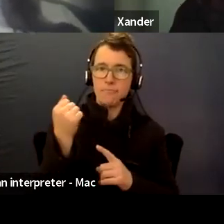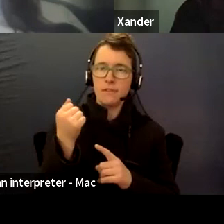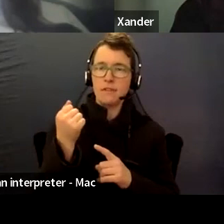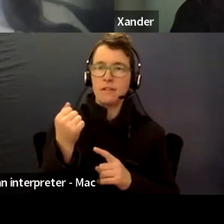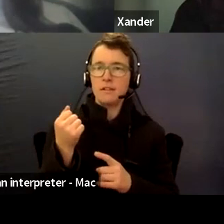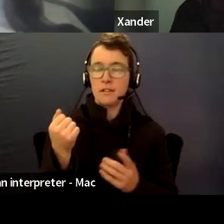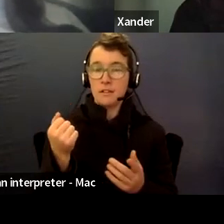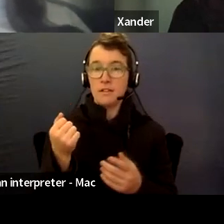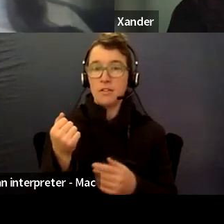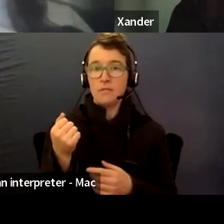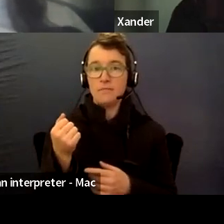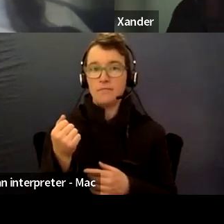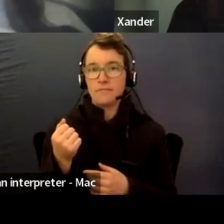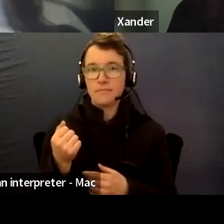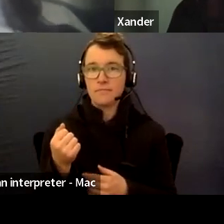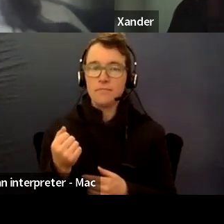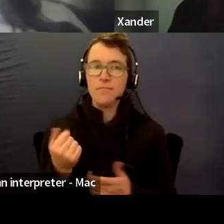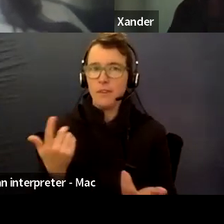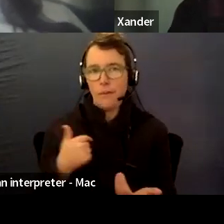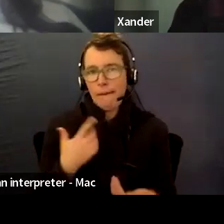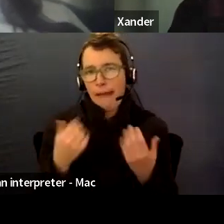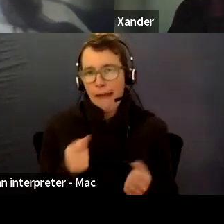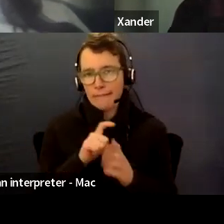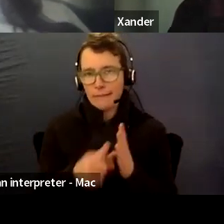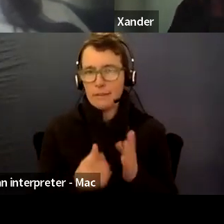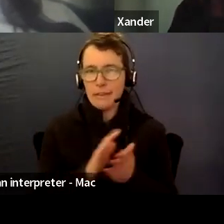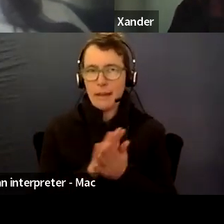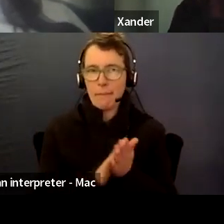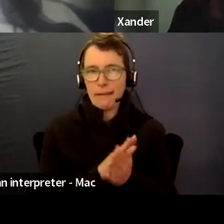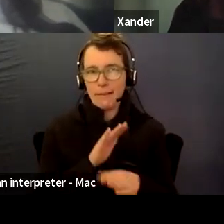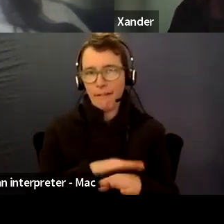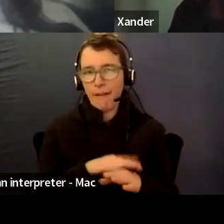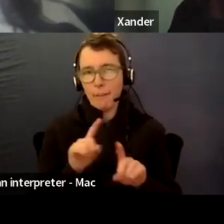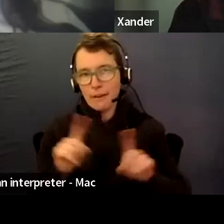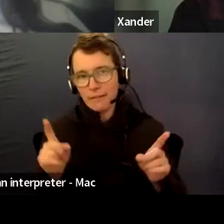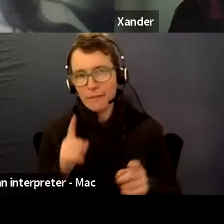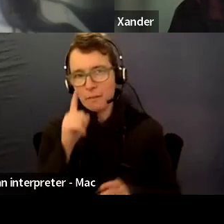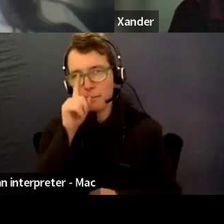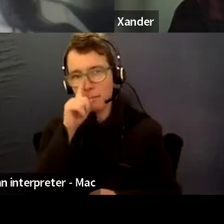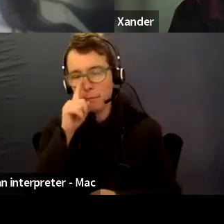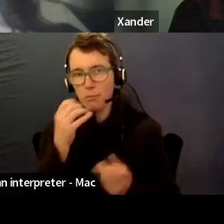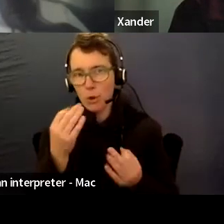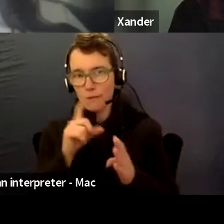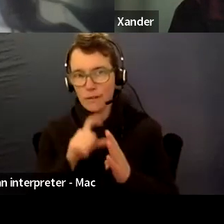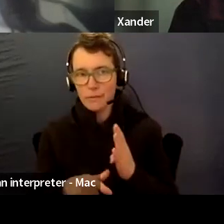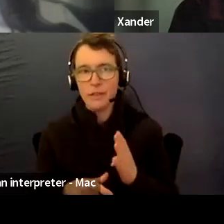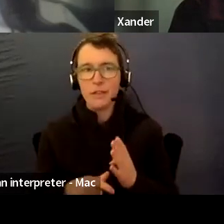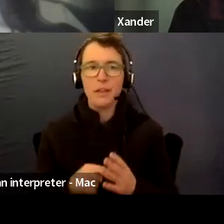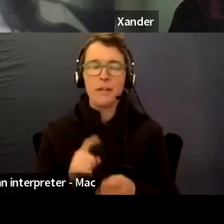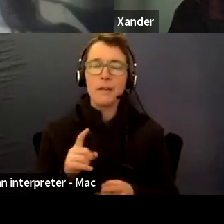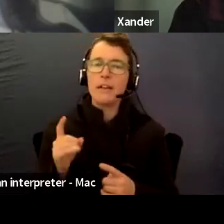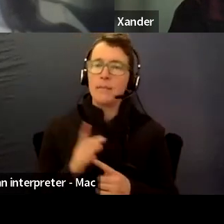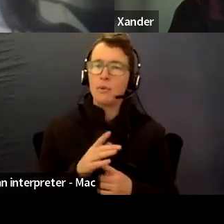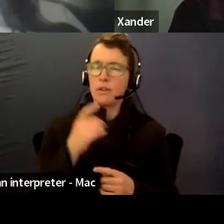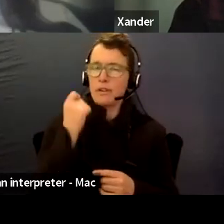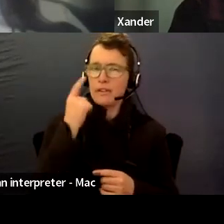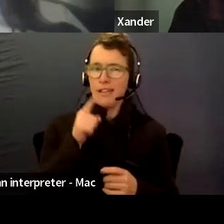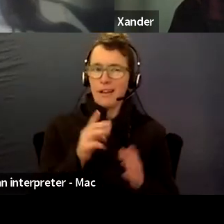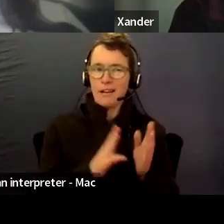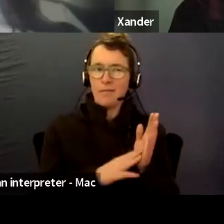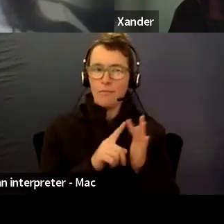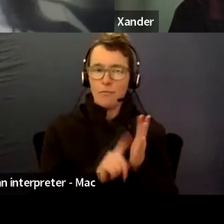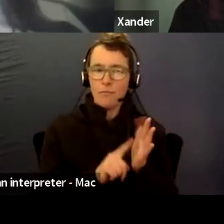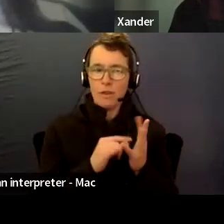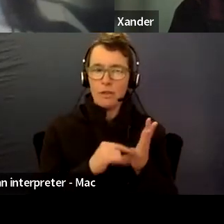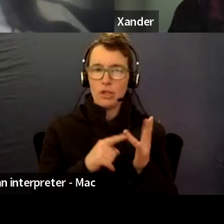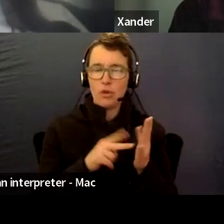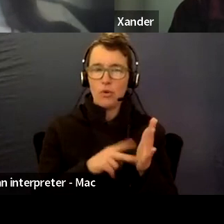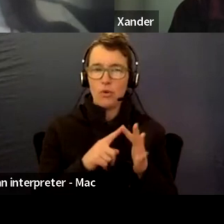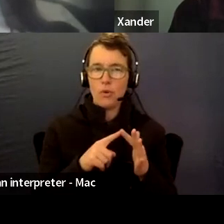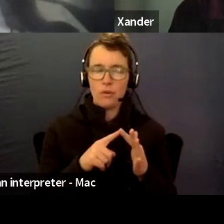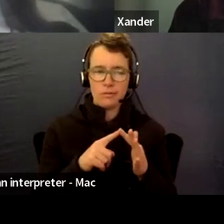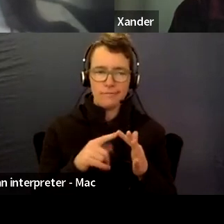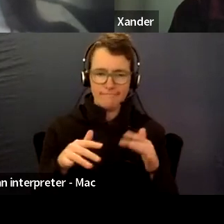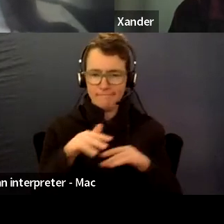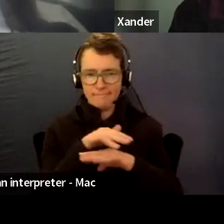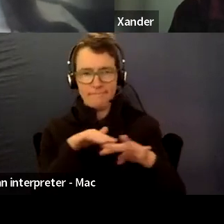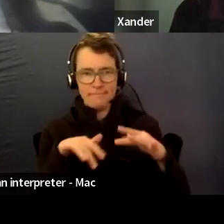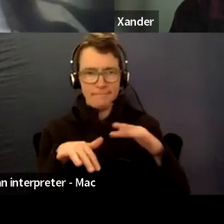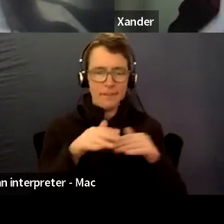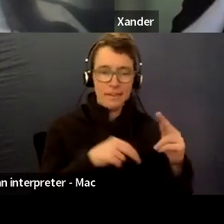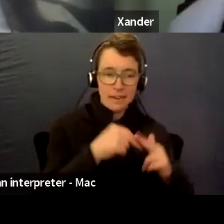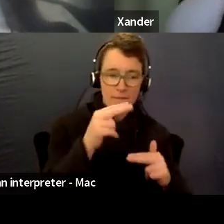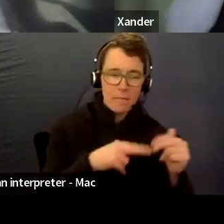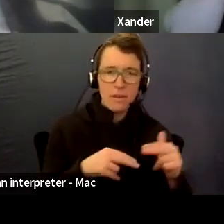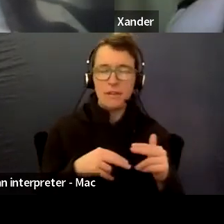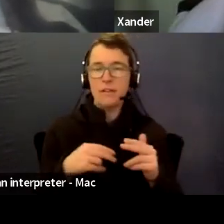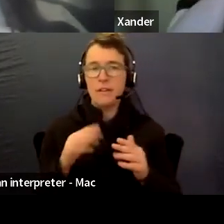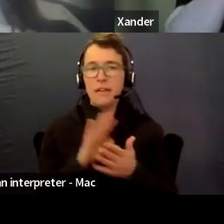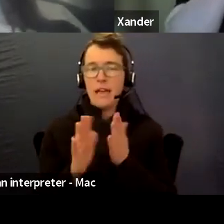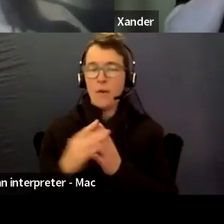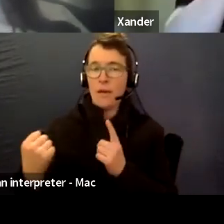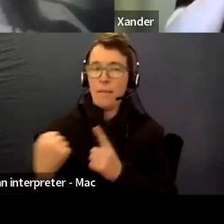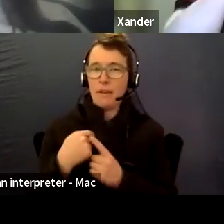It was all see the reasons why we have this is, but also it. It's really important to understand how these milestones interplay with development and how it affects us academically, socially and emotionally.